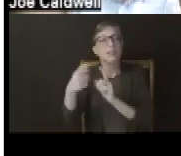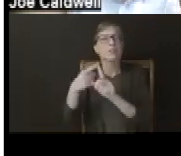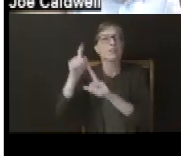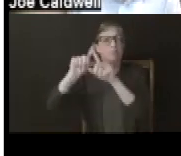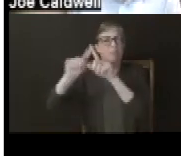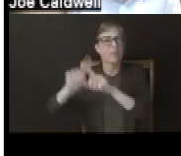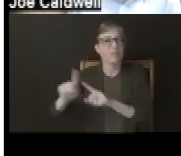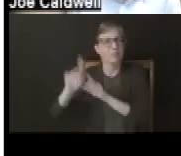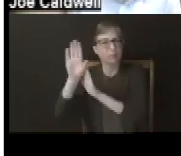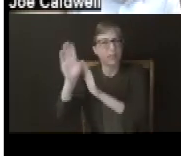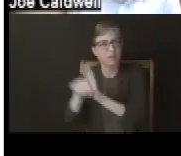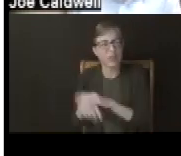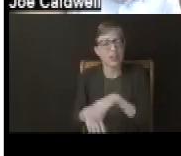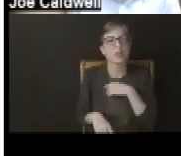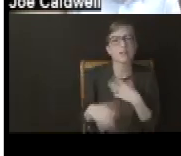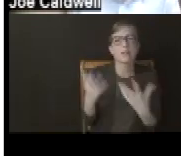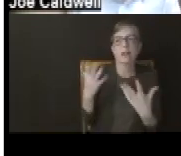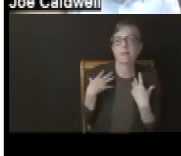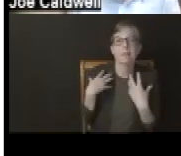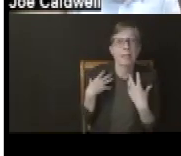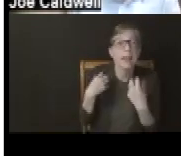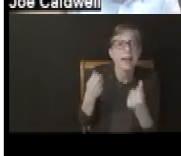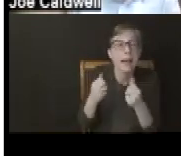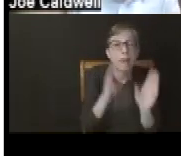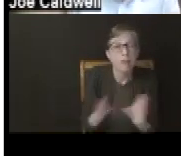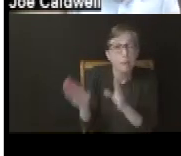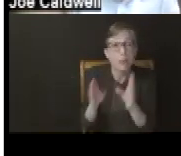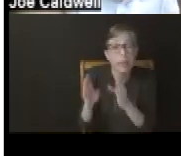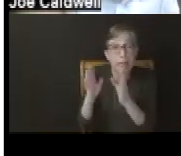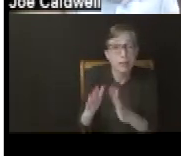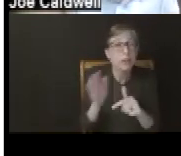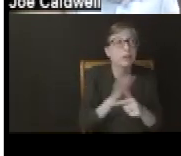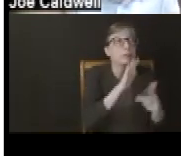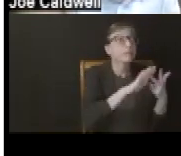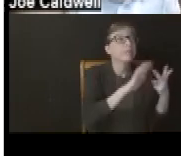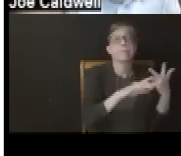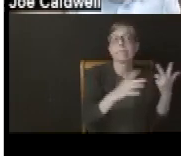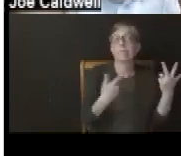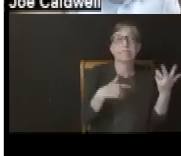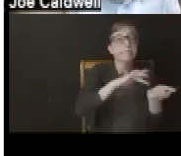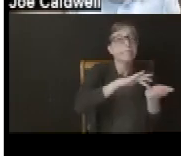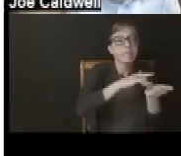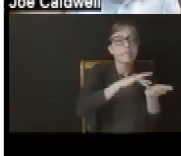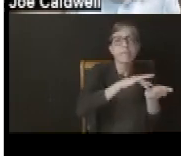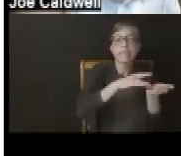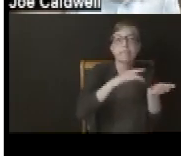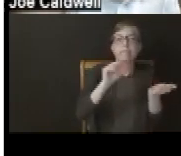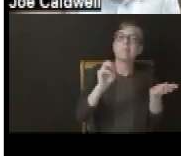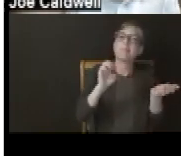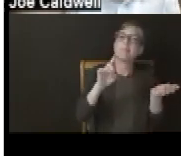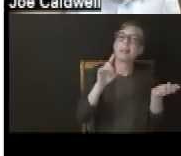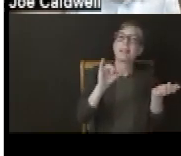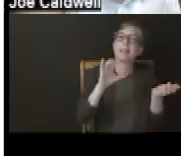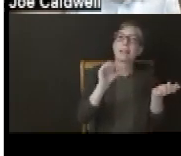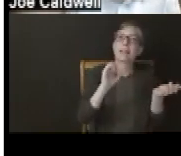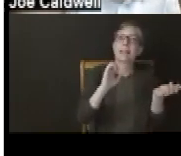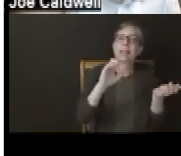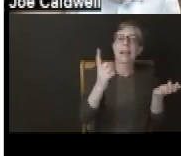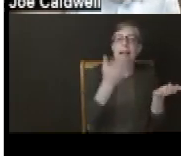state officials, Medicaid directors, and again, we asked them, what do we know in community living,